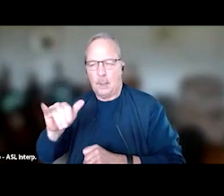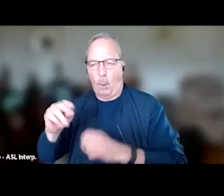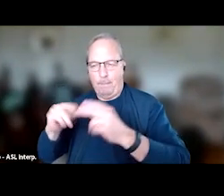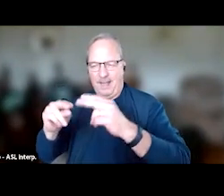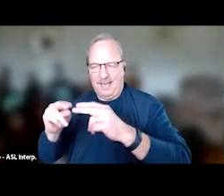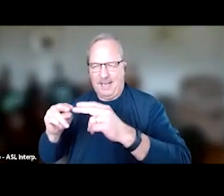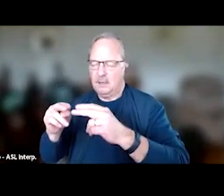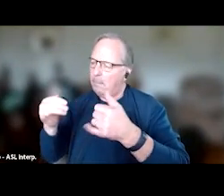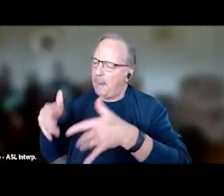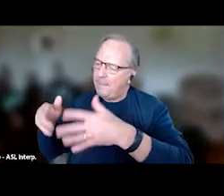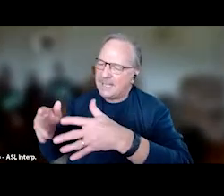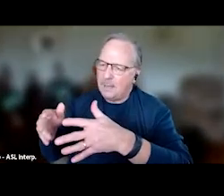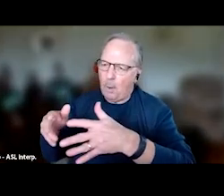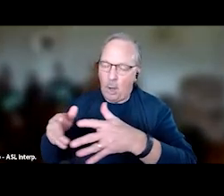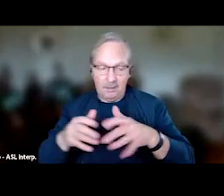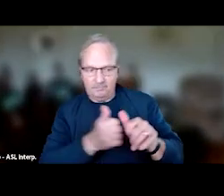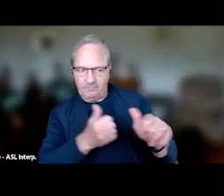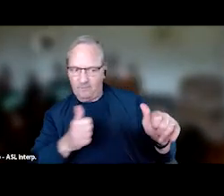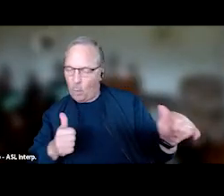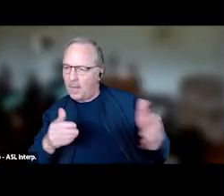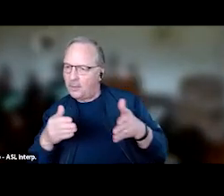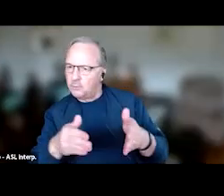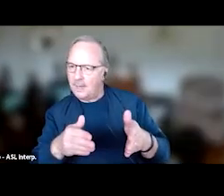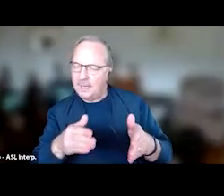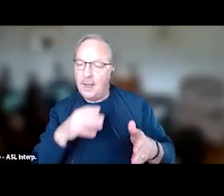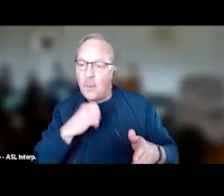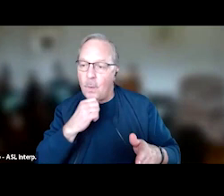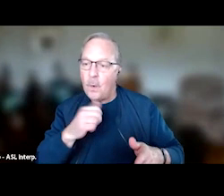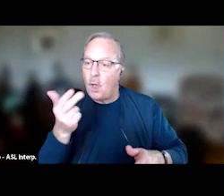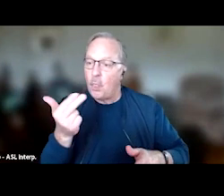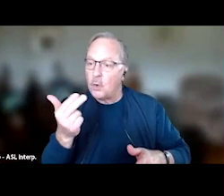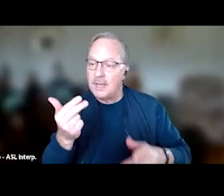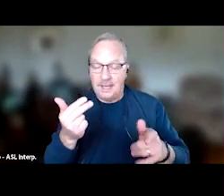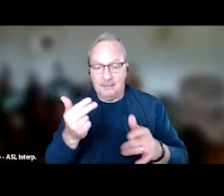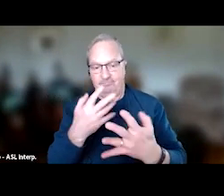At the age of 13, I got locked up and sentenced to 2 1/2 years